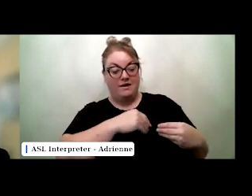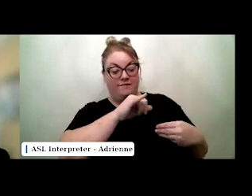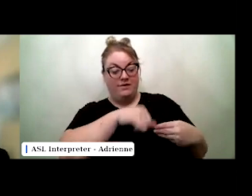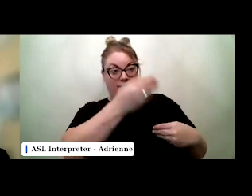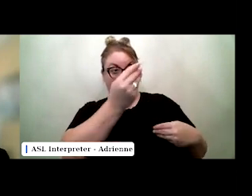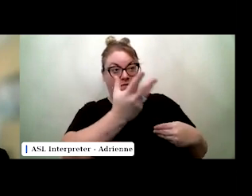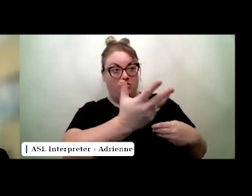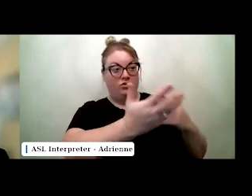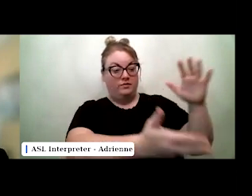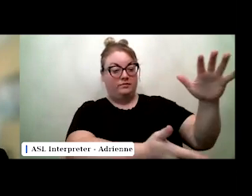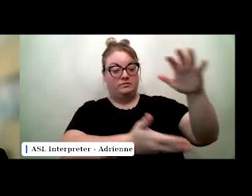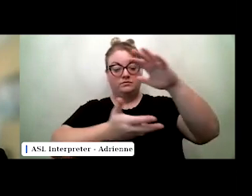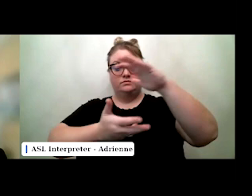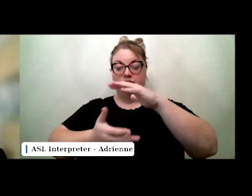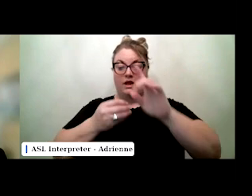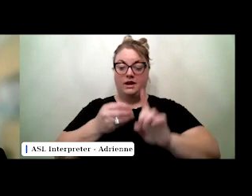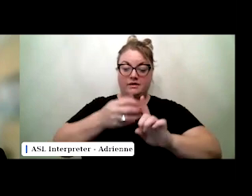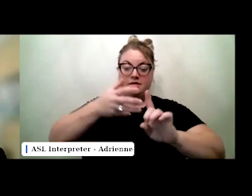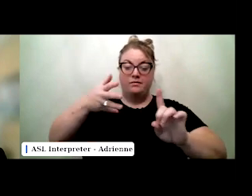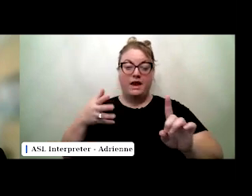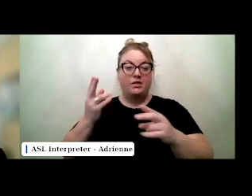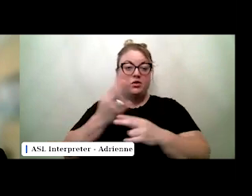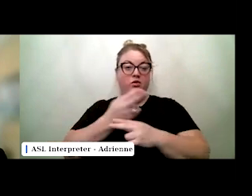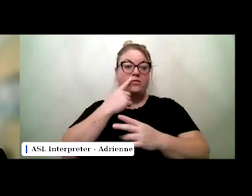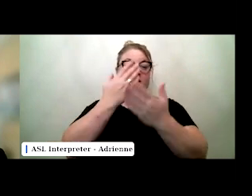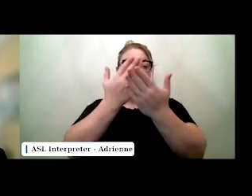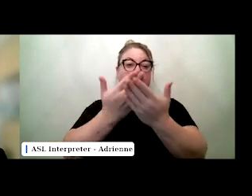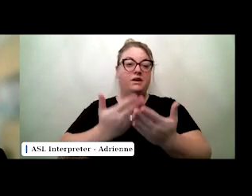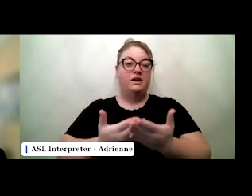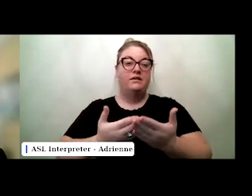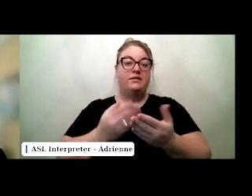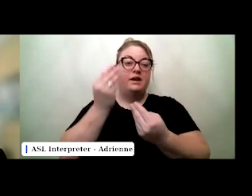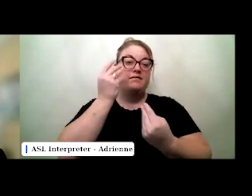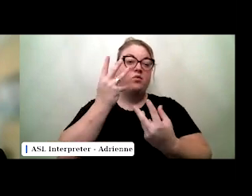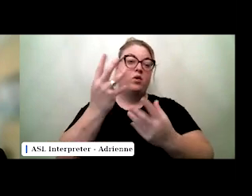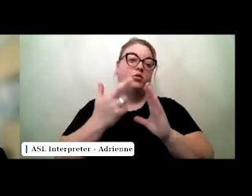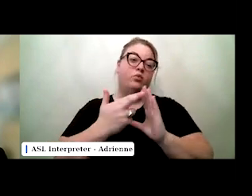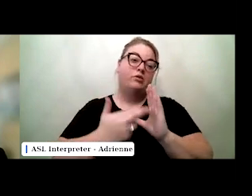And expand the use. Of evidence informed registries.